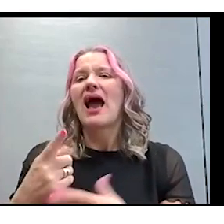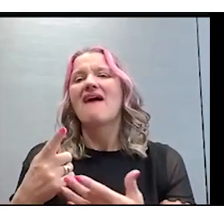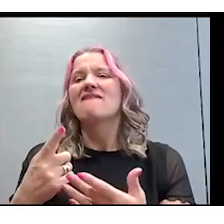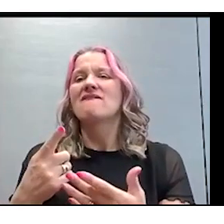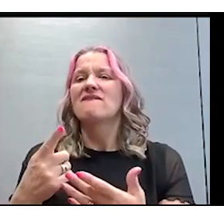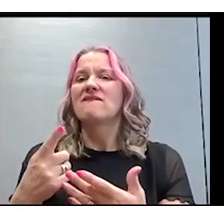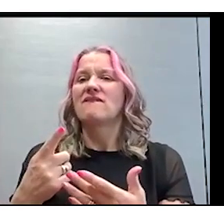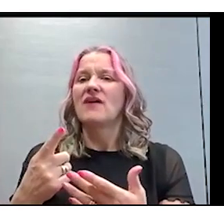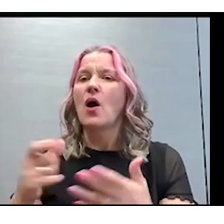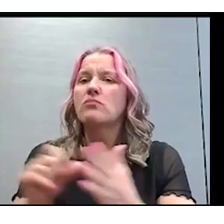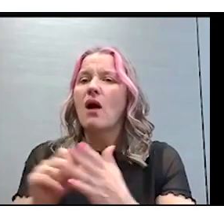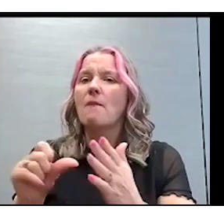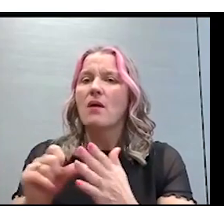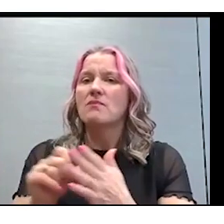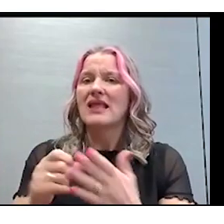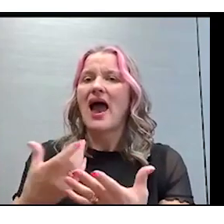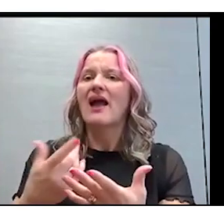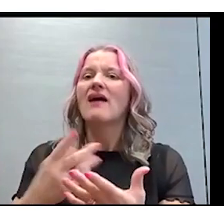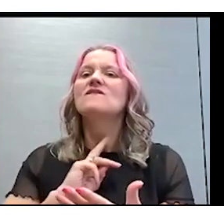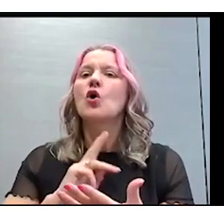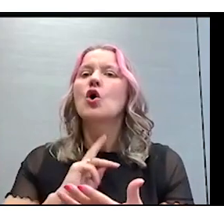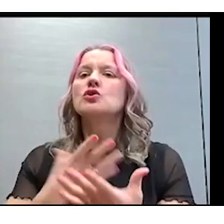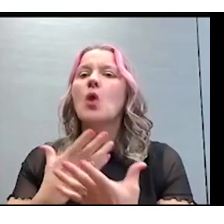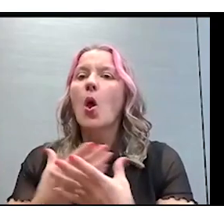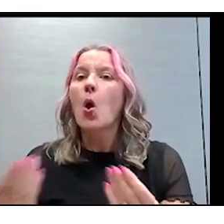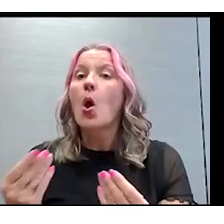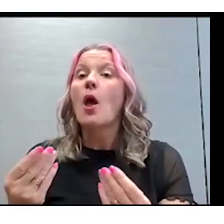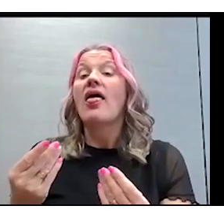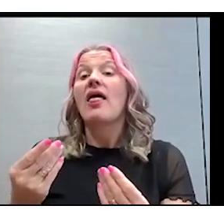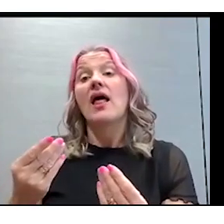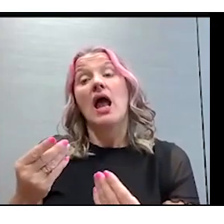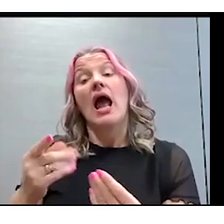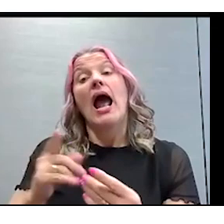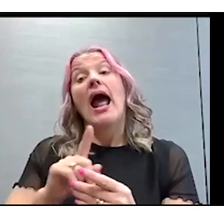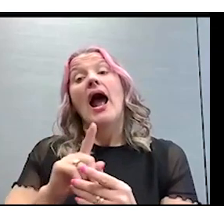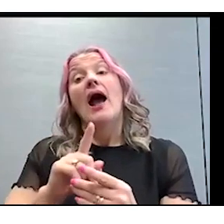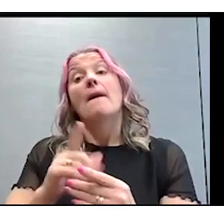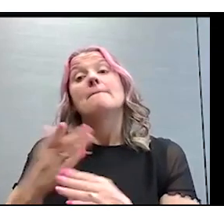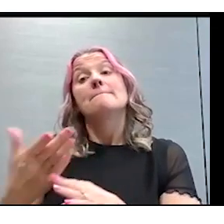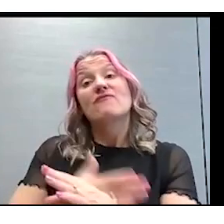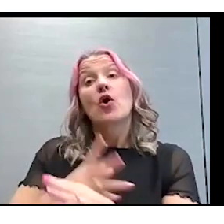voice, having the ability to bank their voice and then use one of the systems in order to